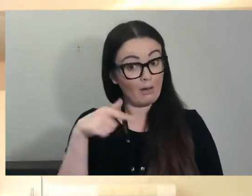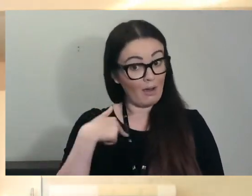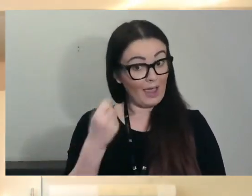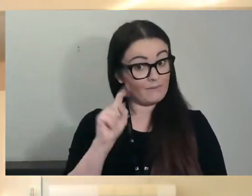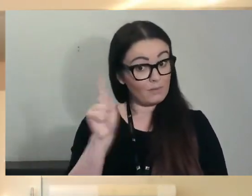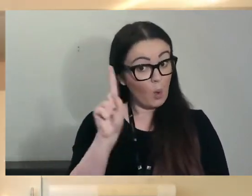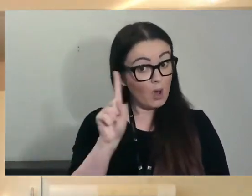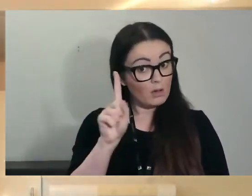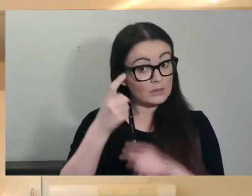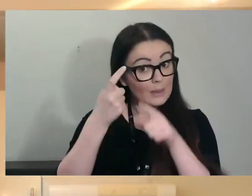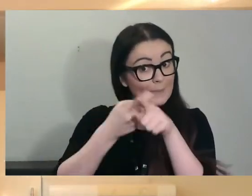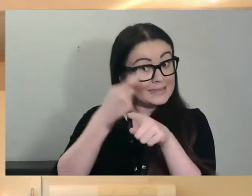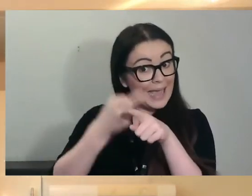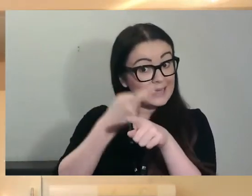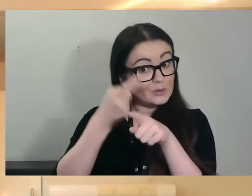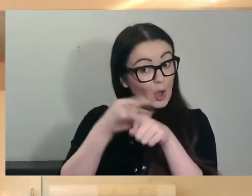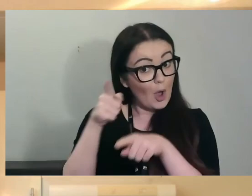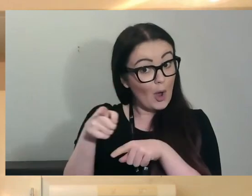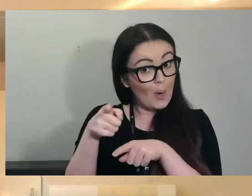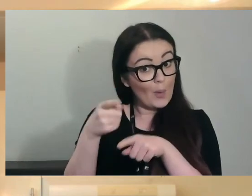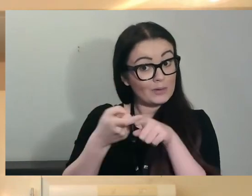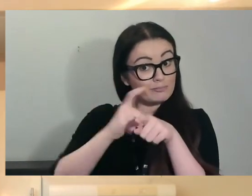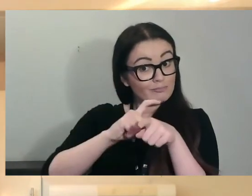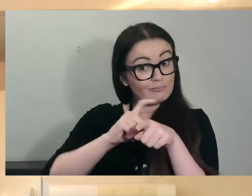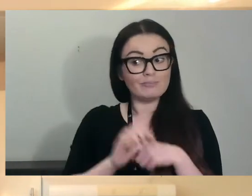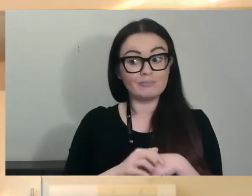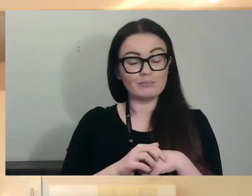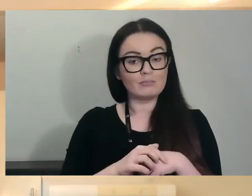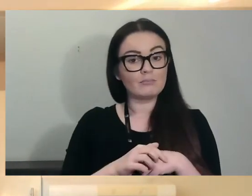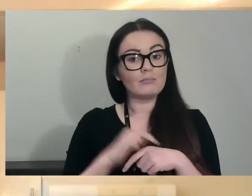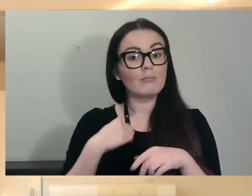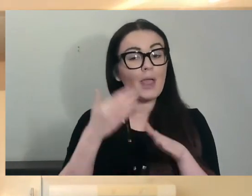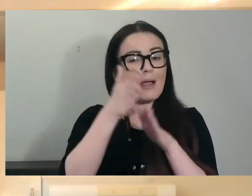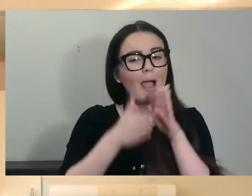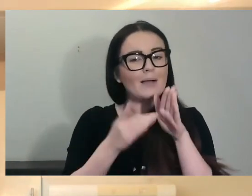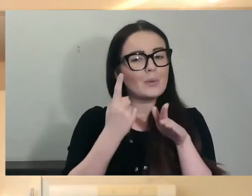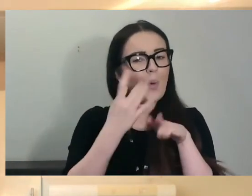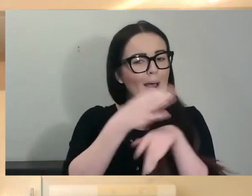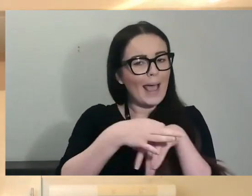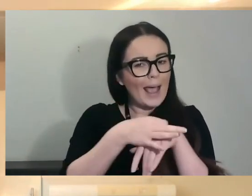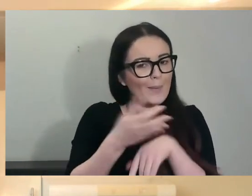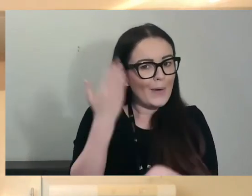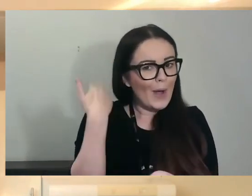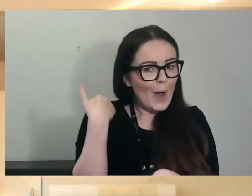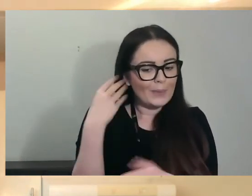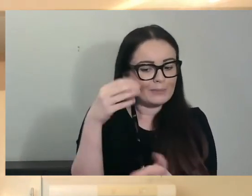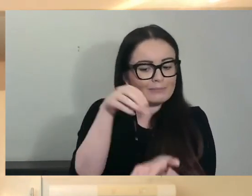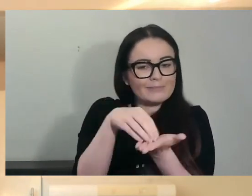some potatoes here. I cut them up about an hour or so ago and put them on a piece of